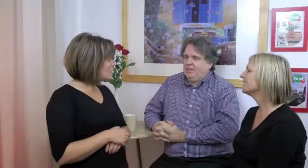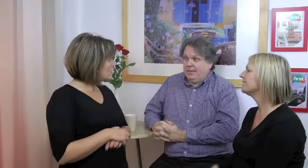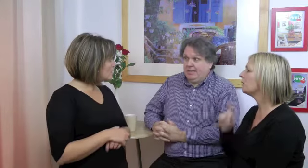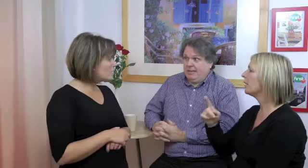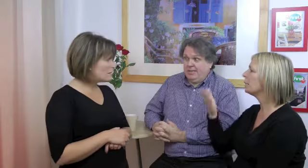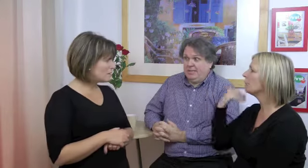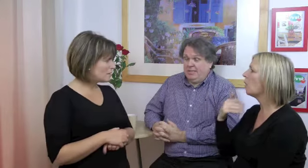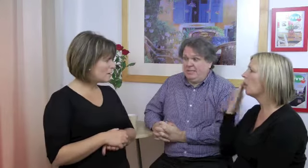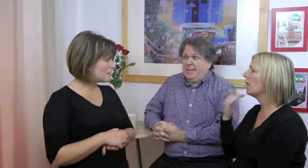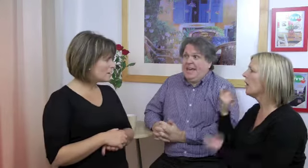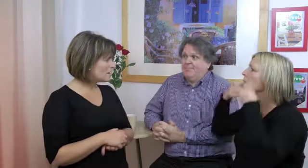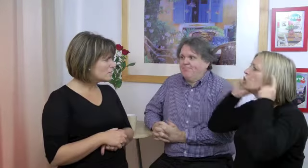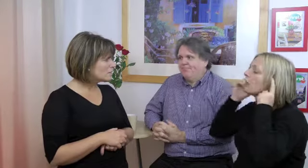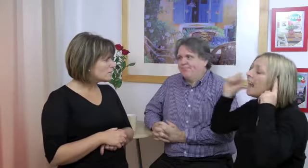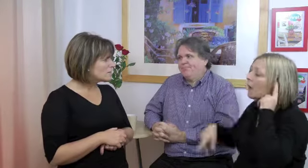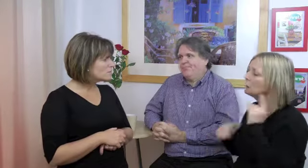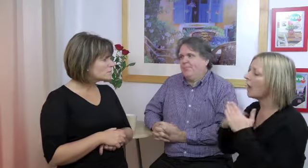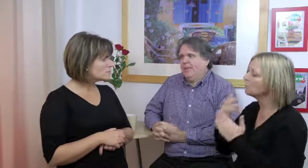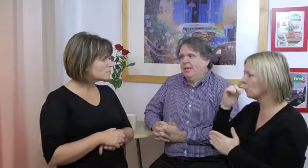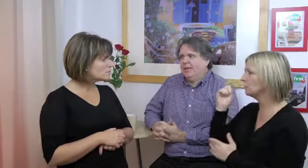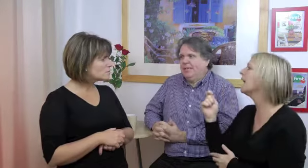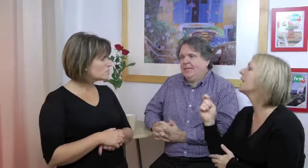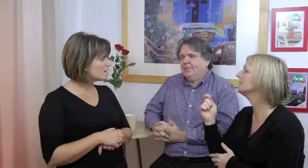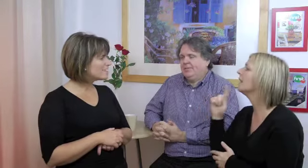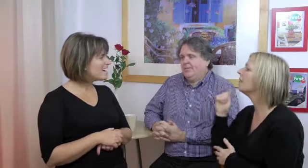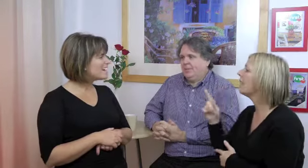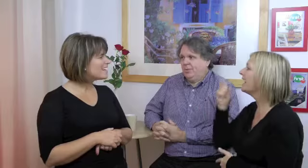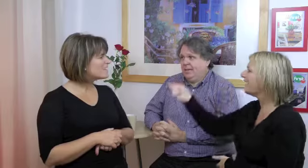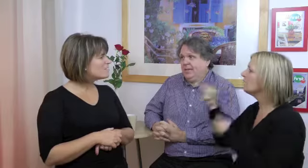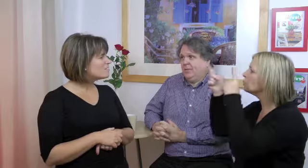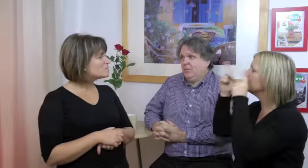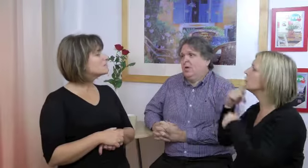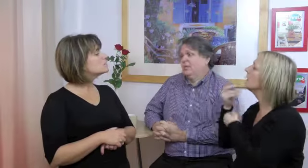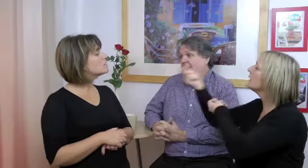to take his hearing aids out until he was ten. He gave it to a teacher one day who lost